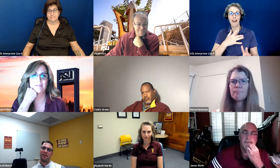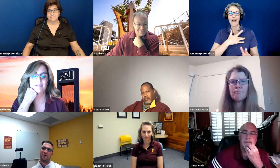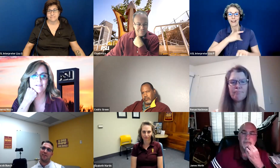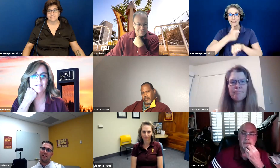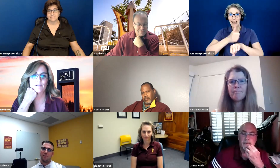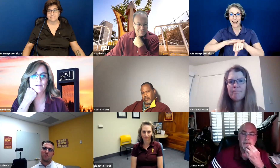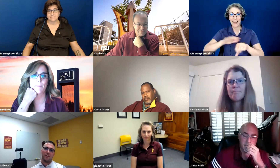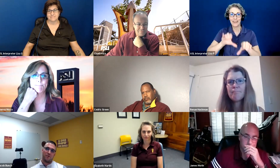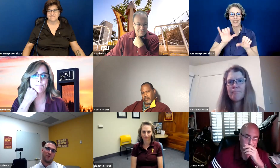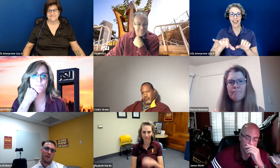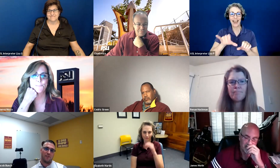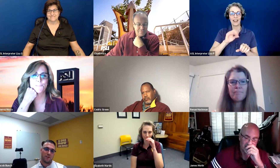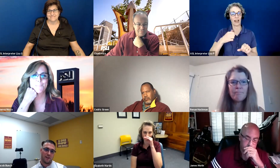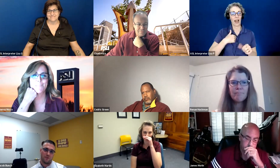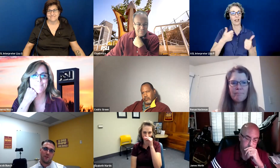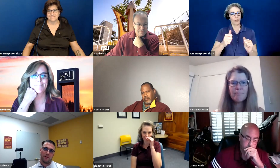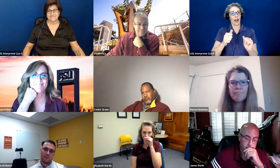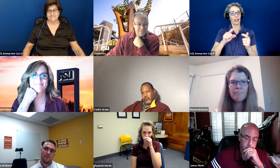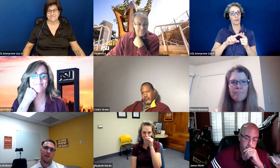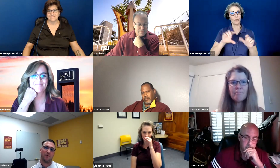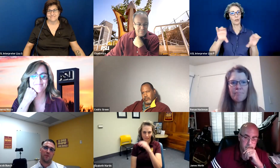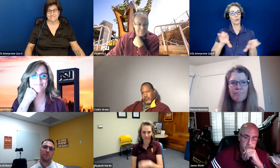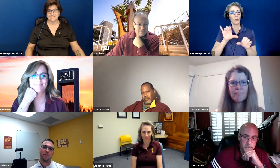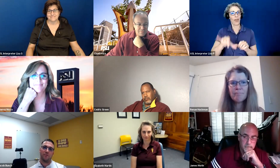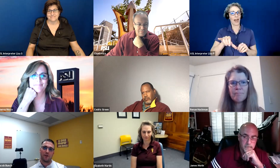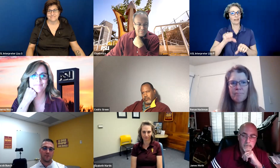and I try to do it so with a servant's heart